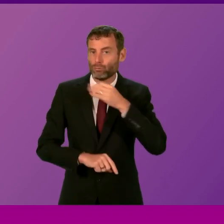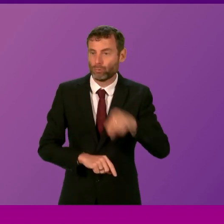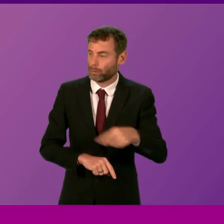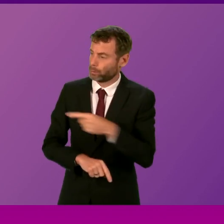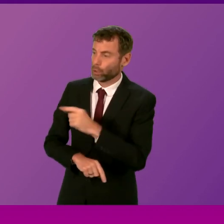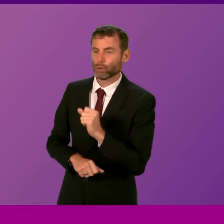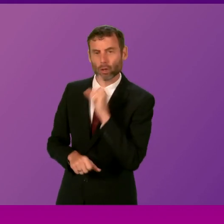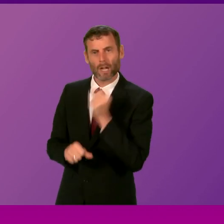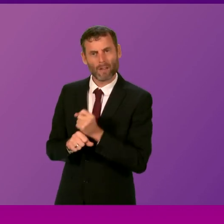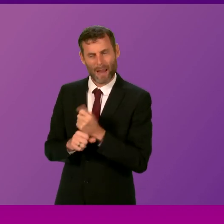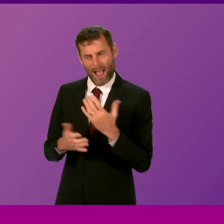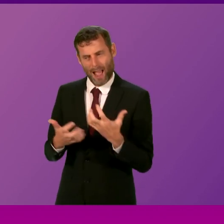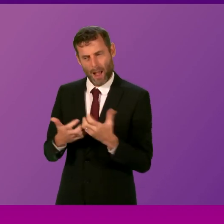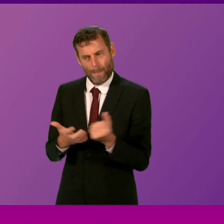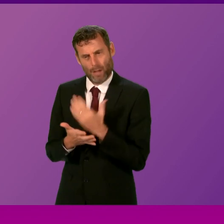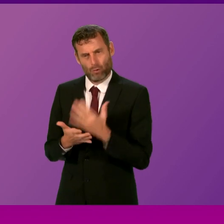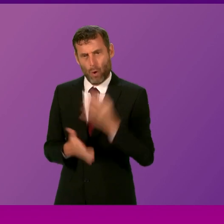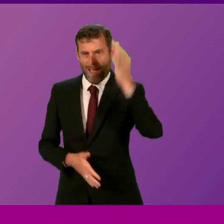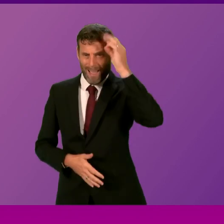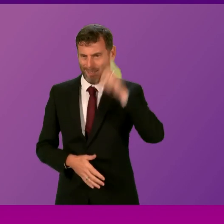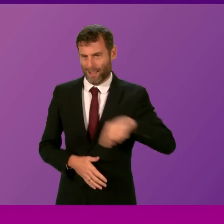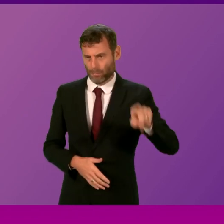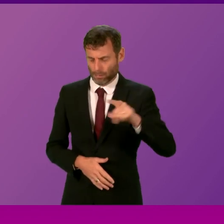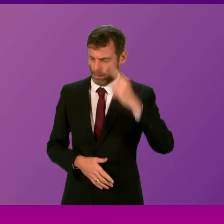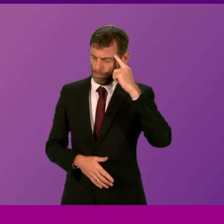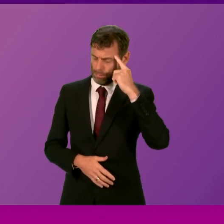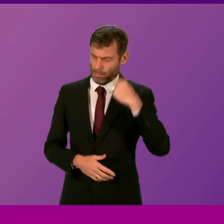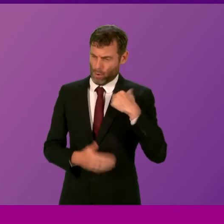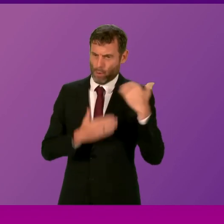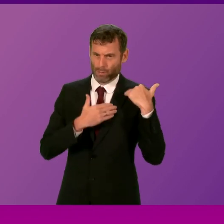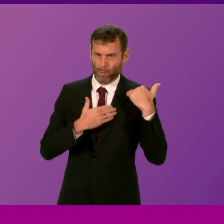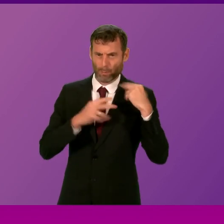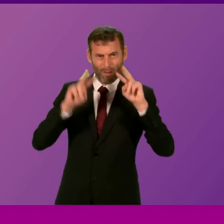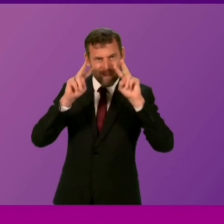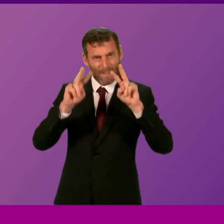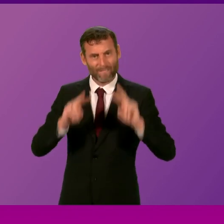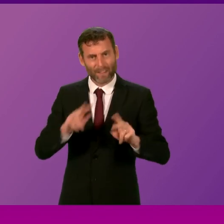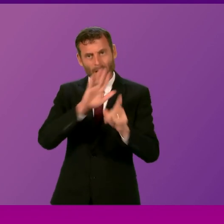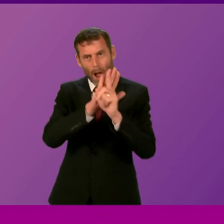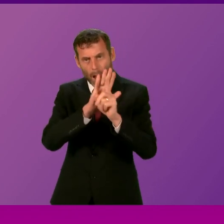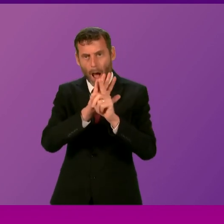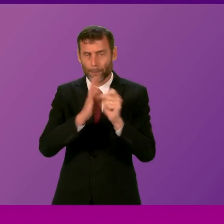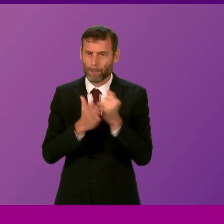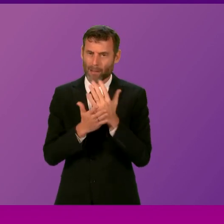to ensure that councils are fulfilling their legal responsibilities and protecting tenants and lives?